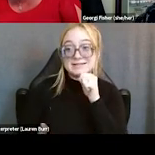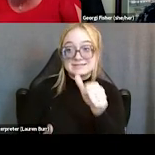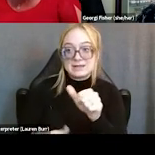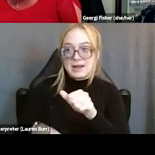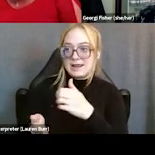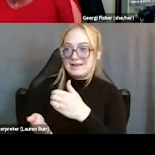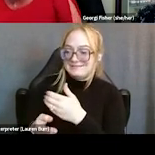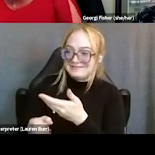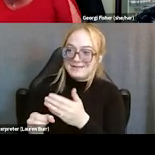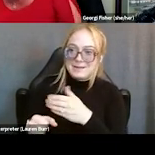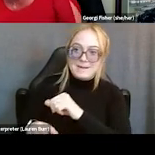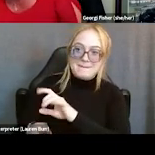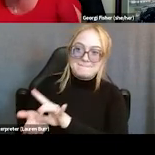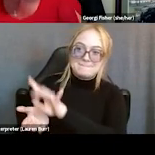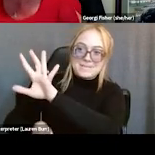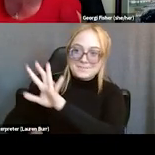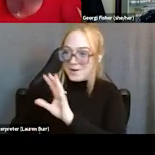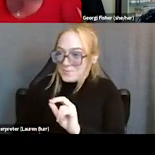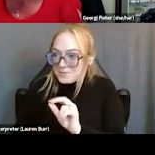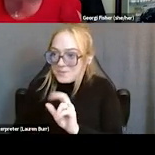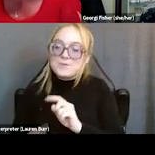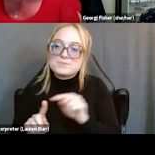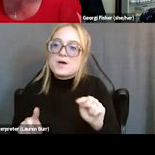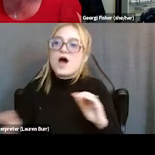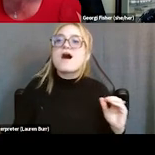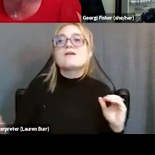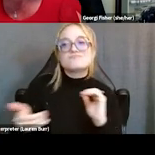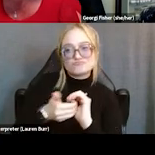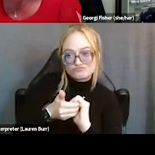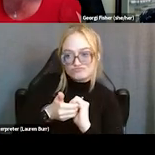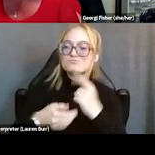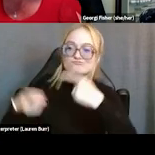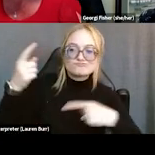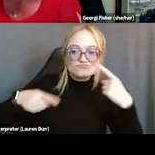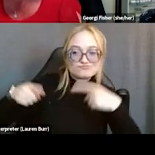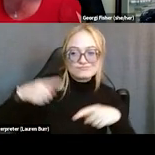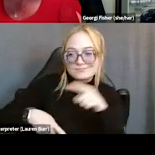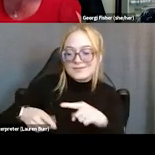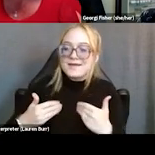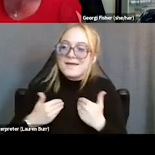Instead they, you know, they've worked with us to create these sort of collaborative efforts on